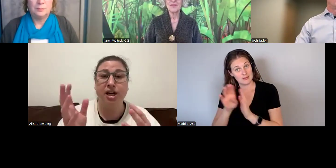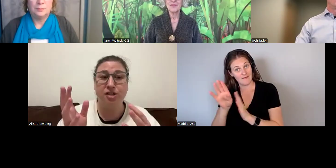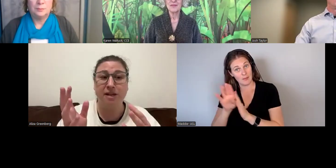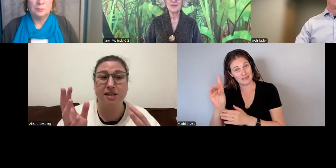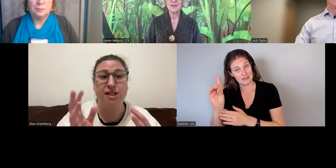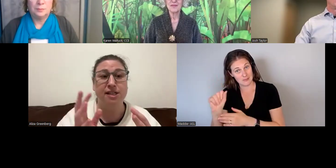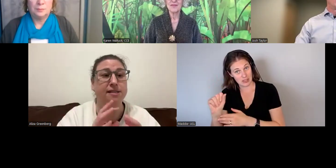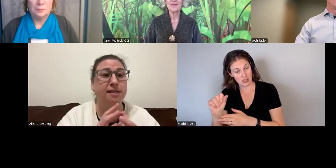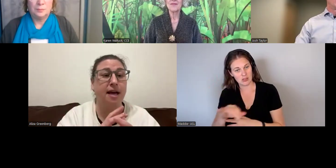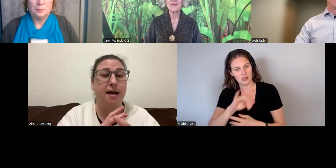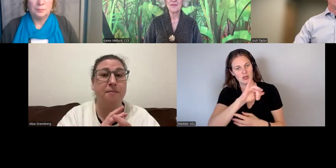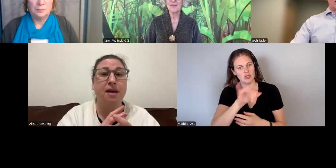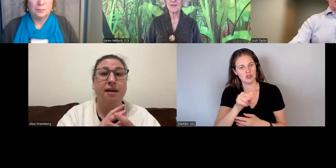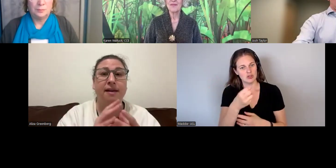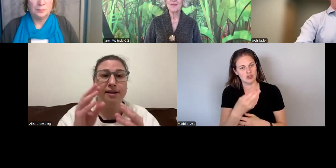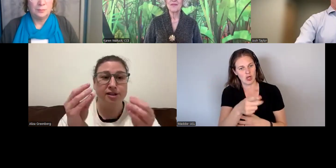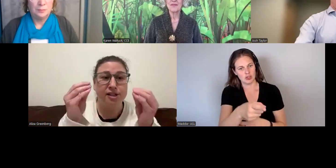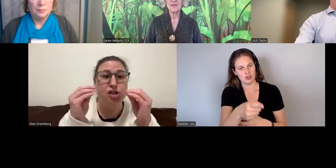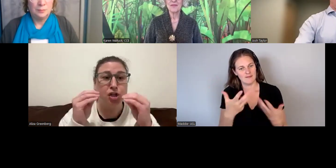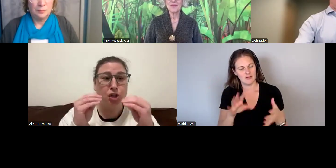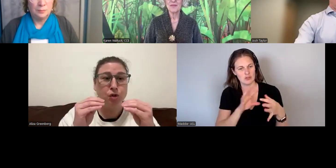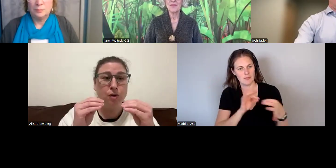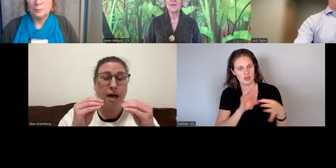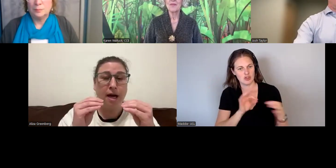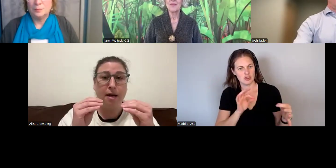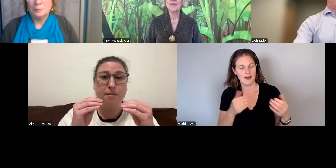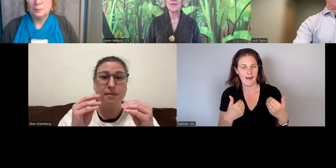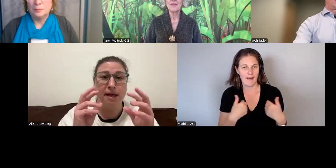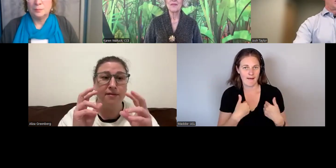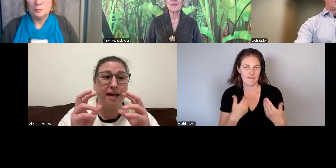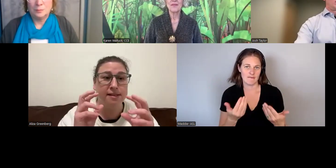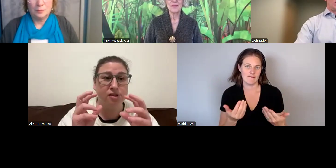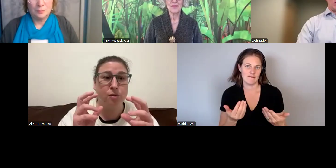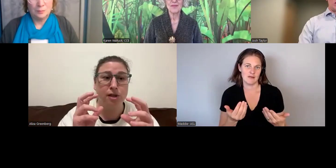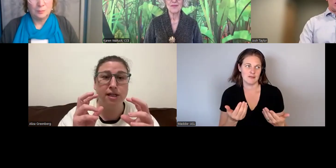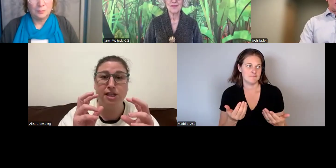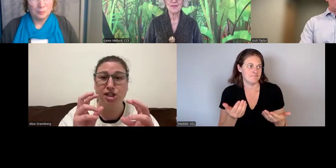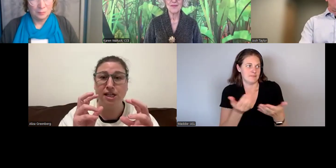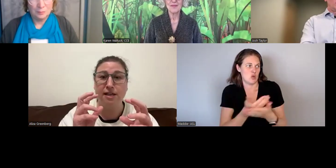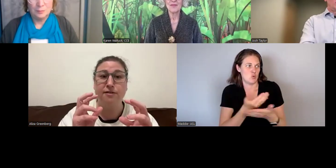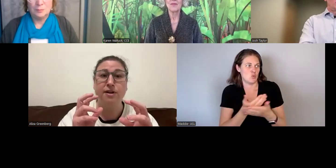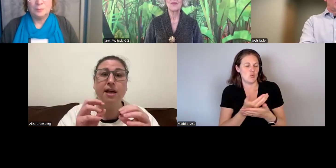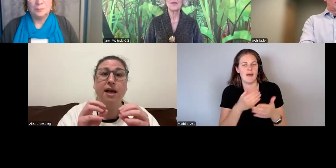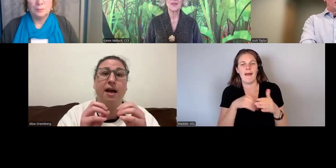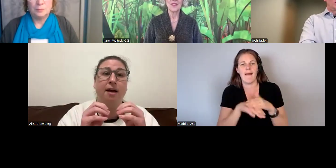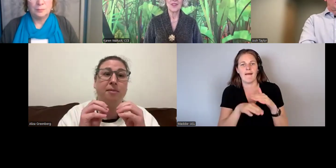Josh mentioned that there's this new kind of access to work initiative